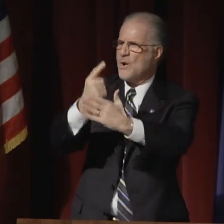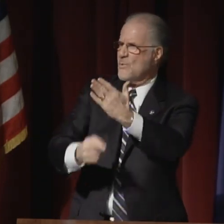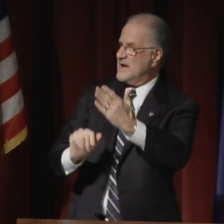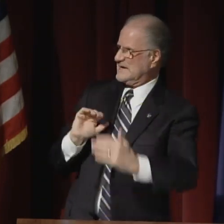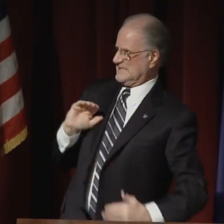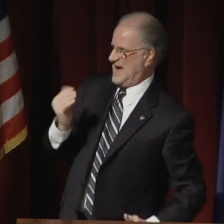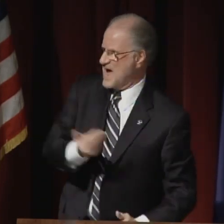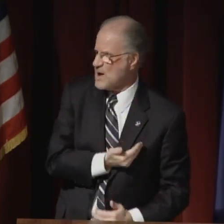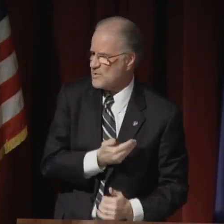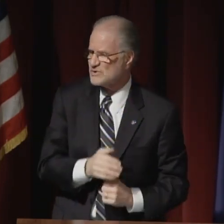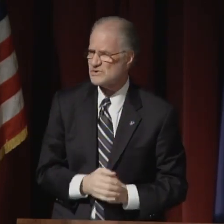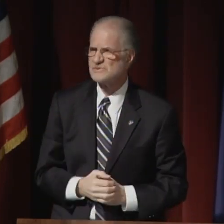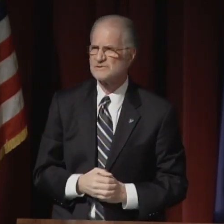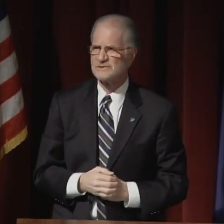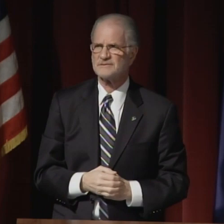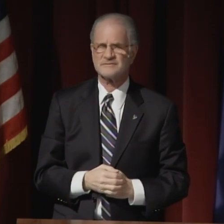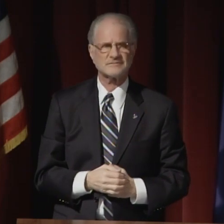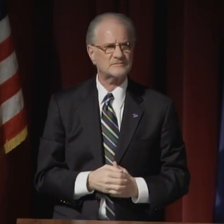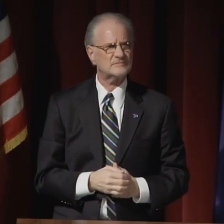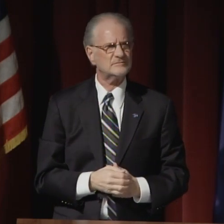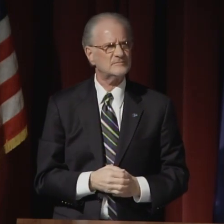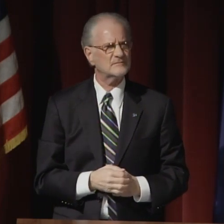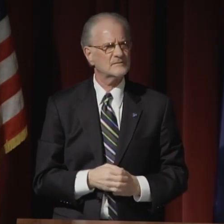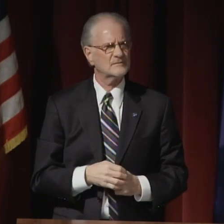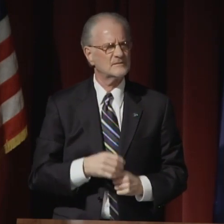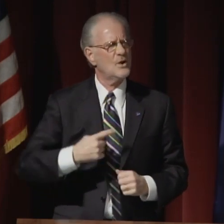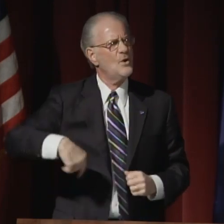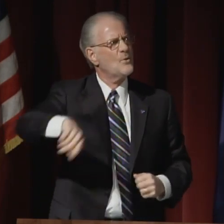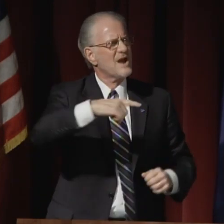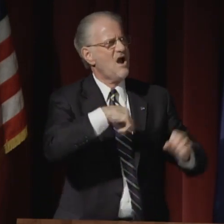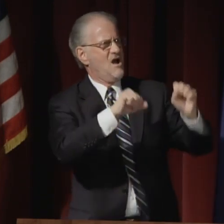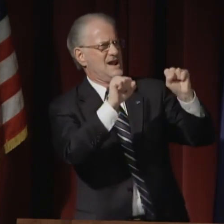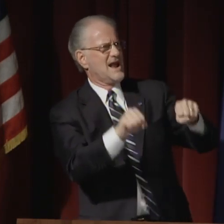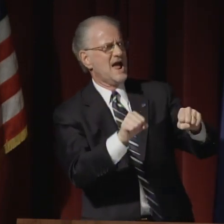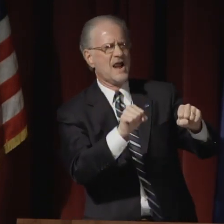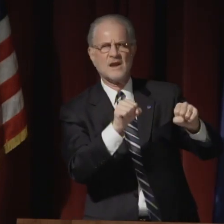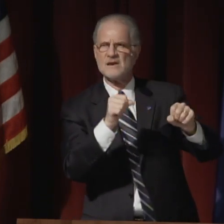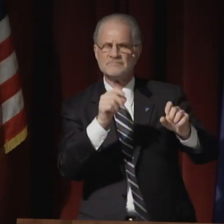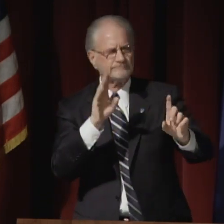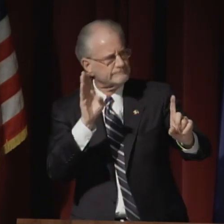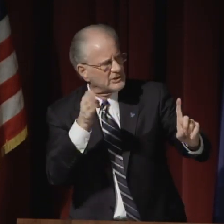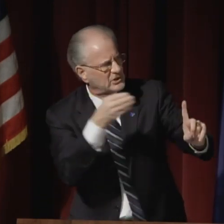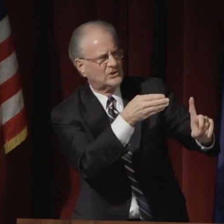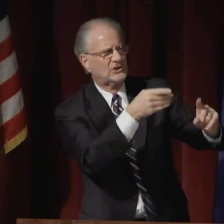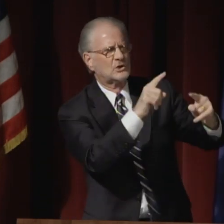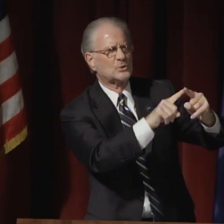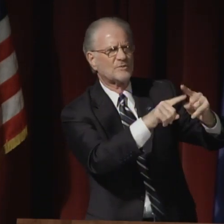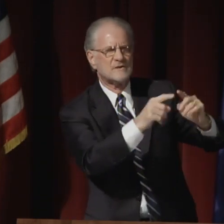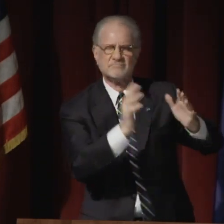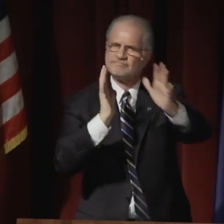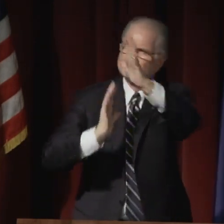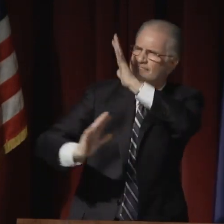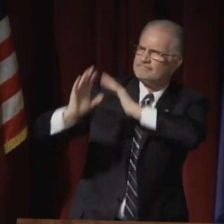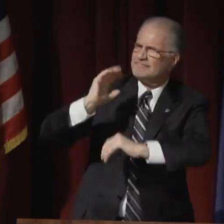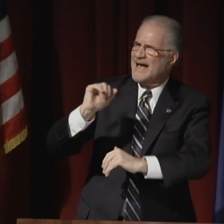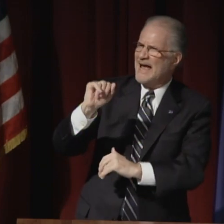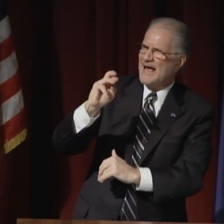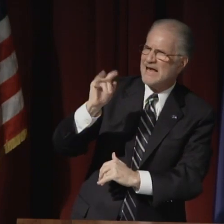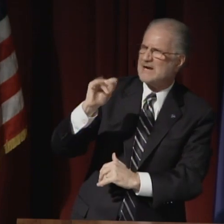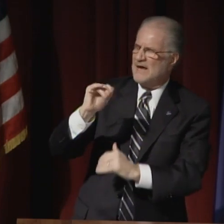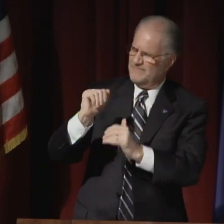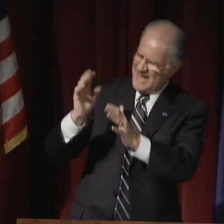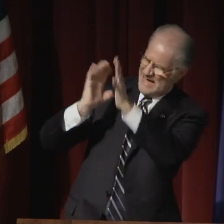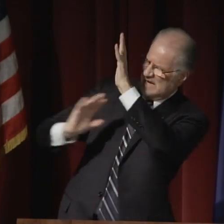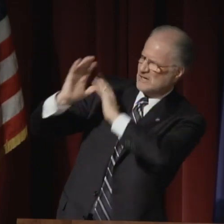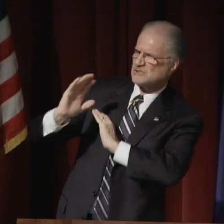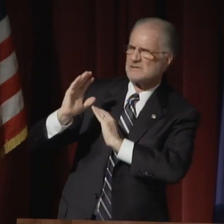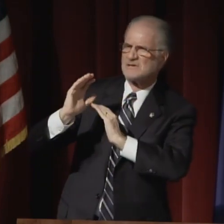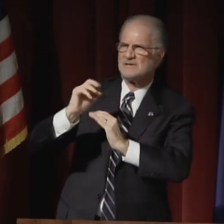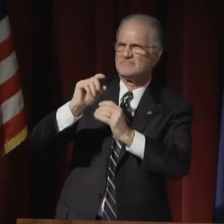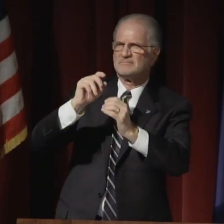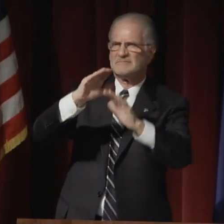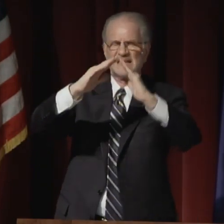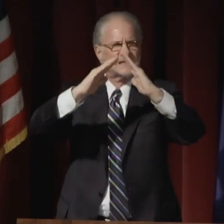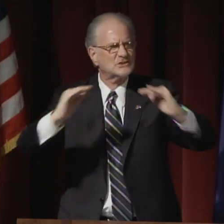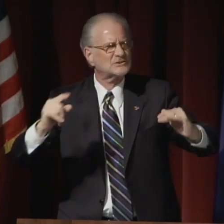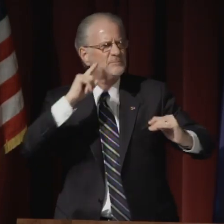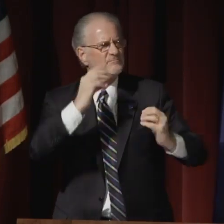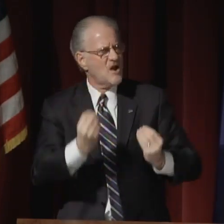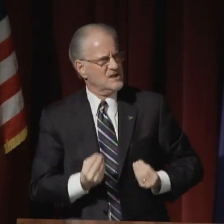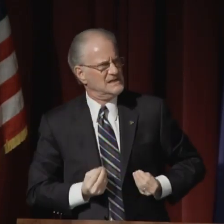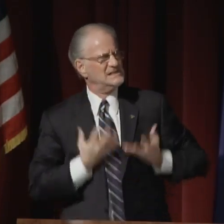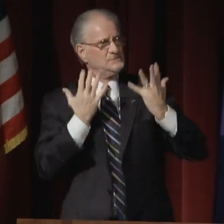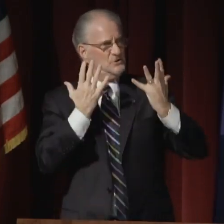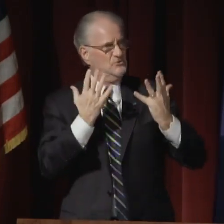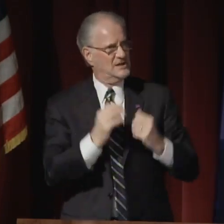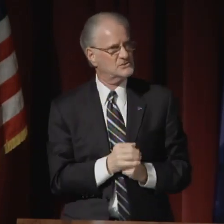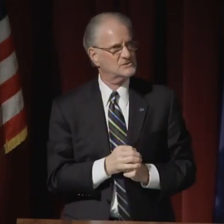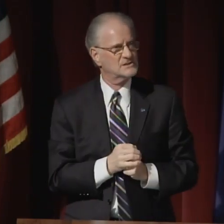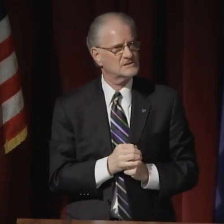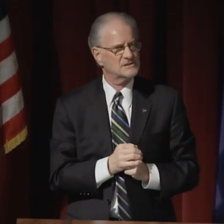How persistently we must act to protect what is ours.